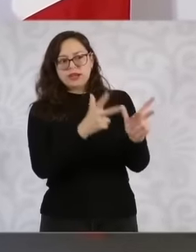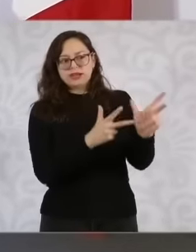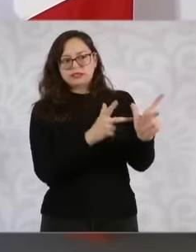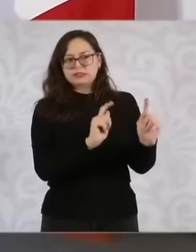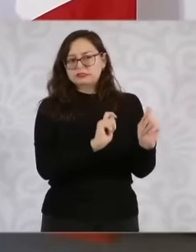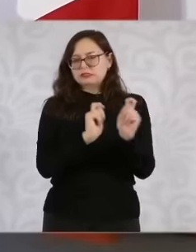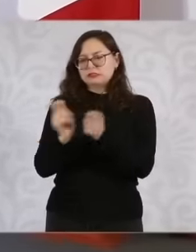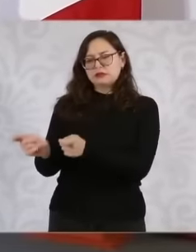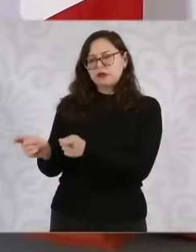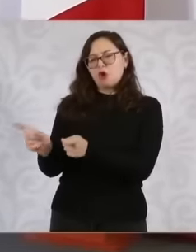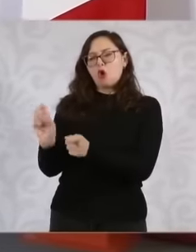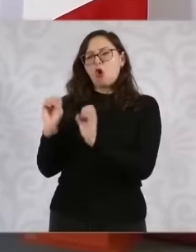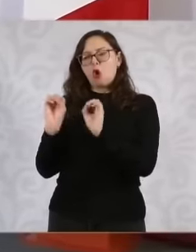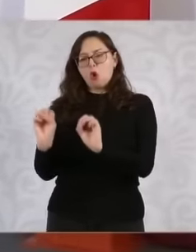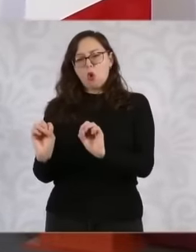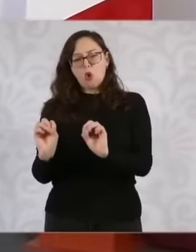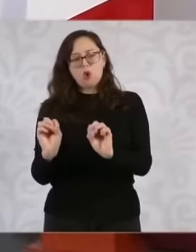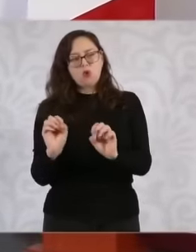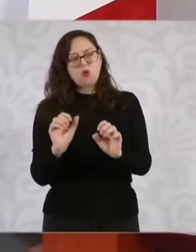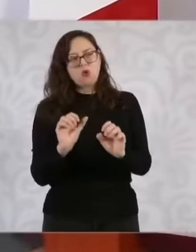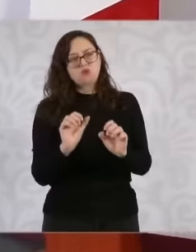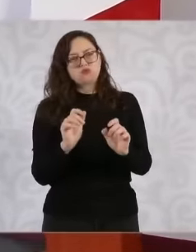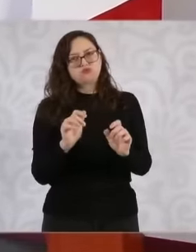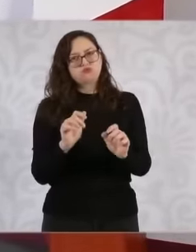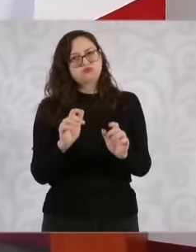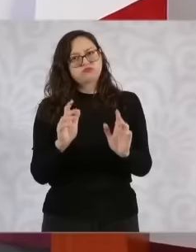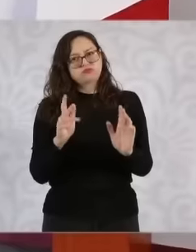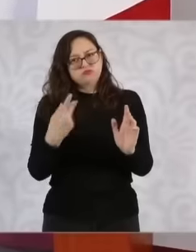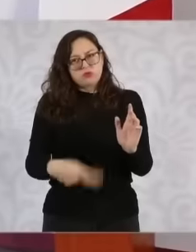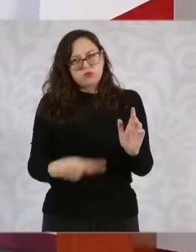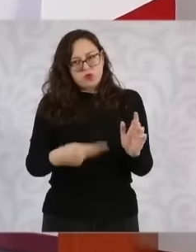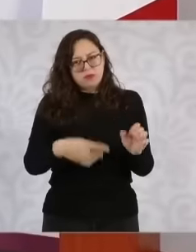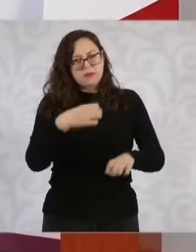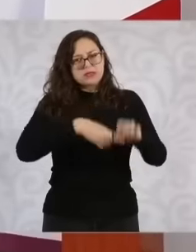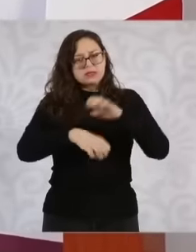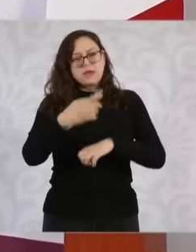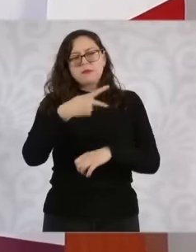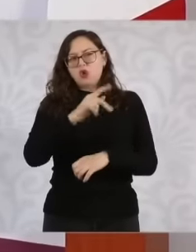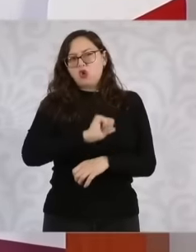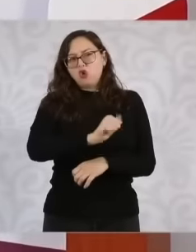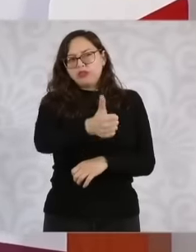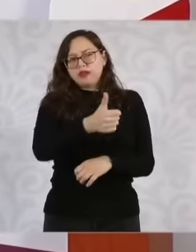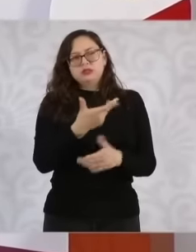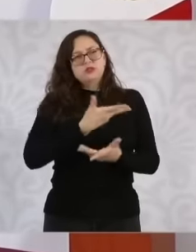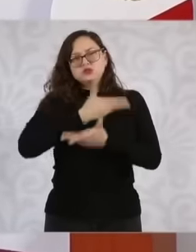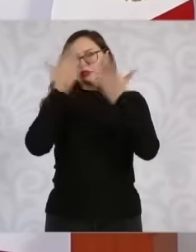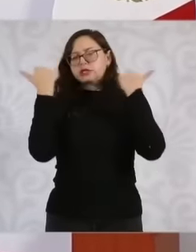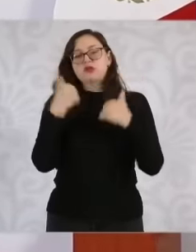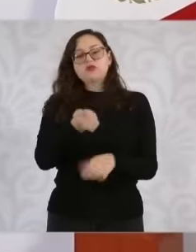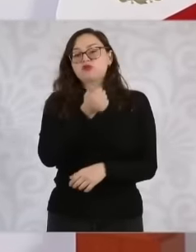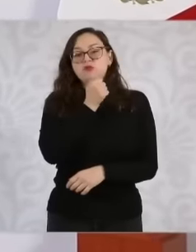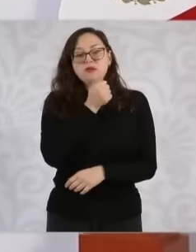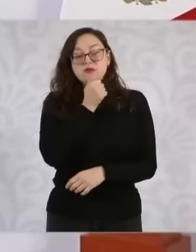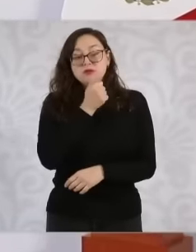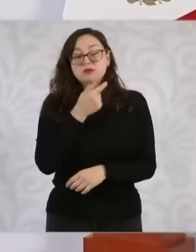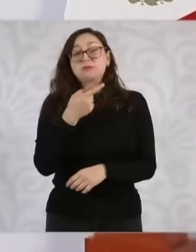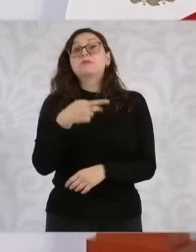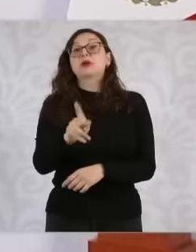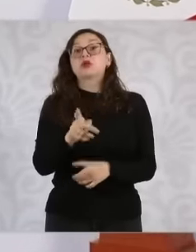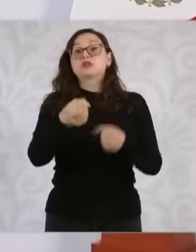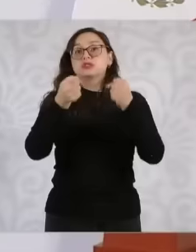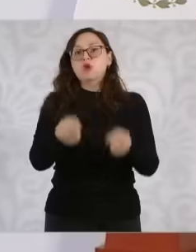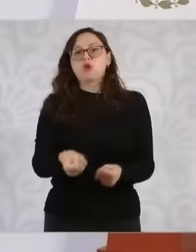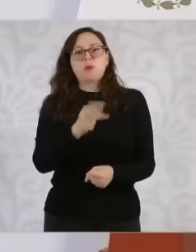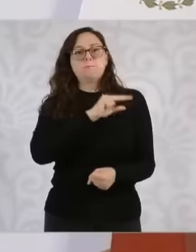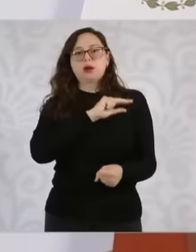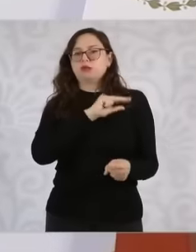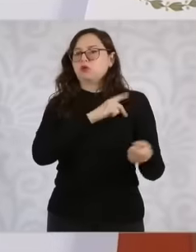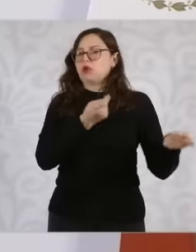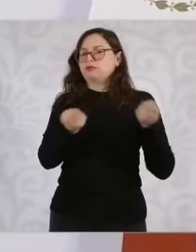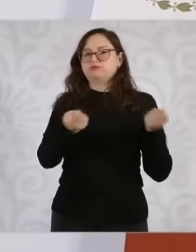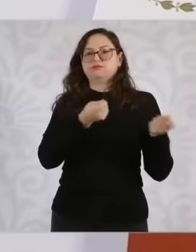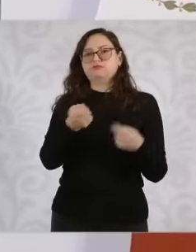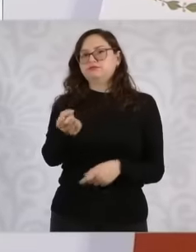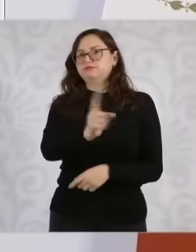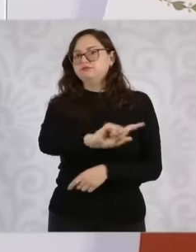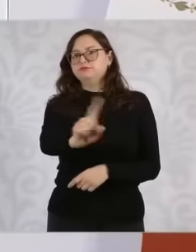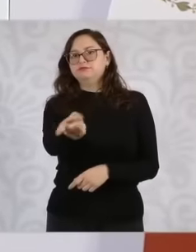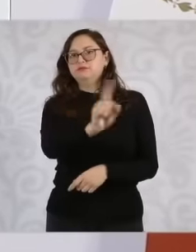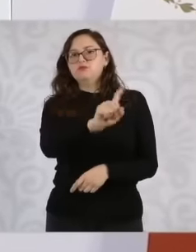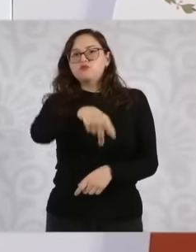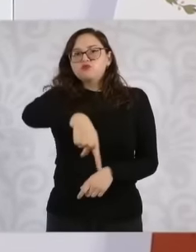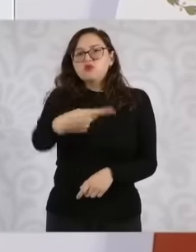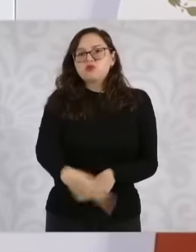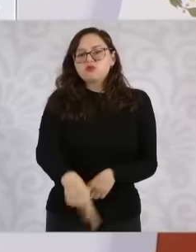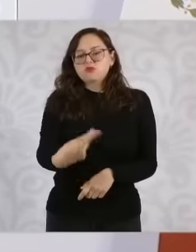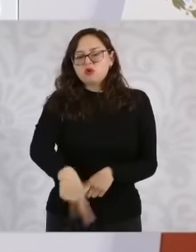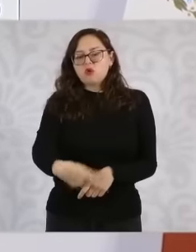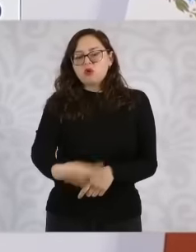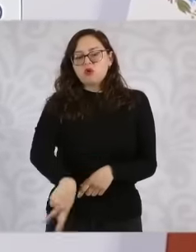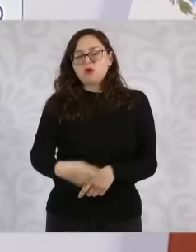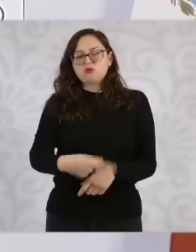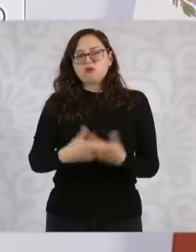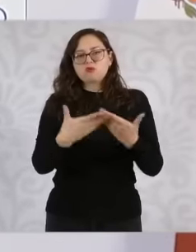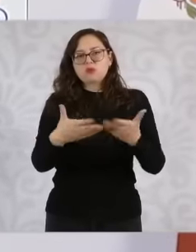or by a different organization but it is public it is not private they are public service trains eh As